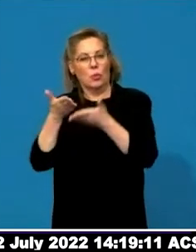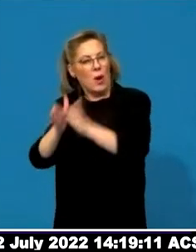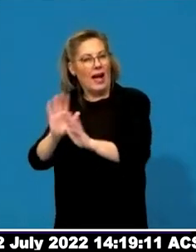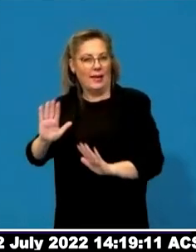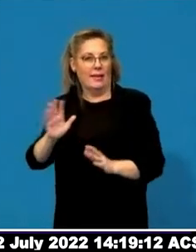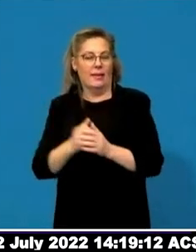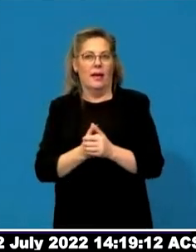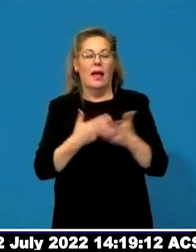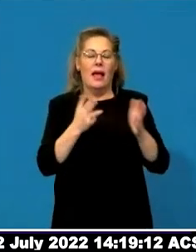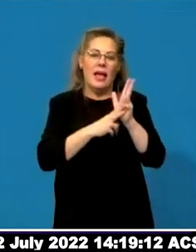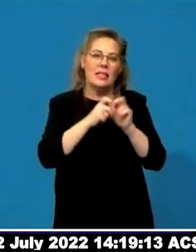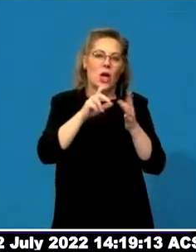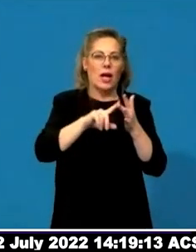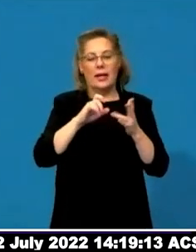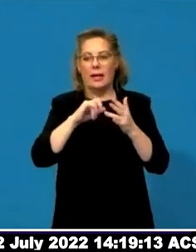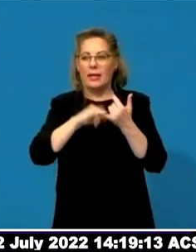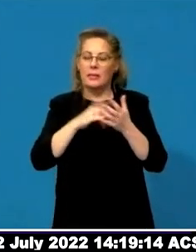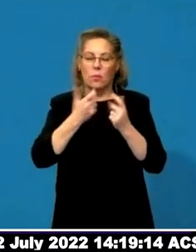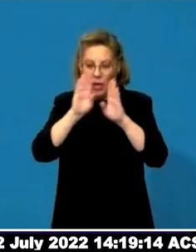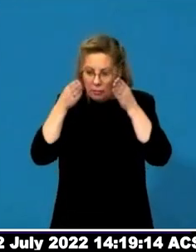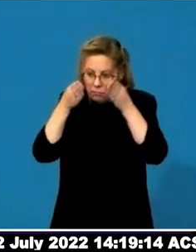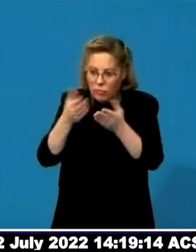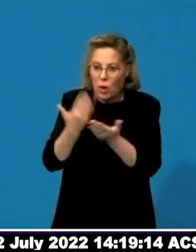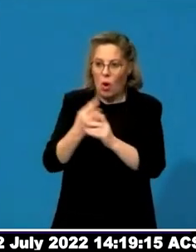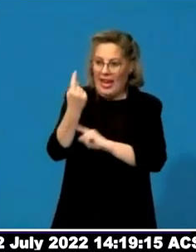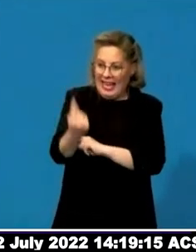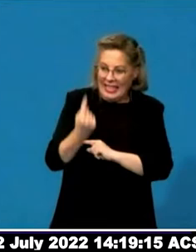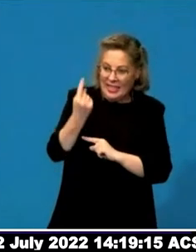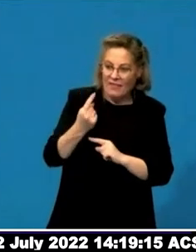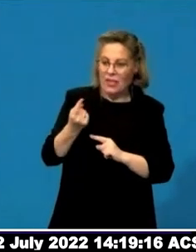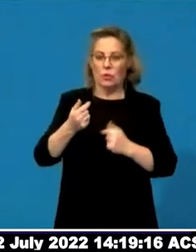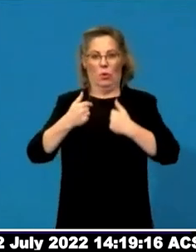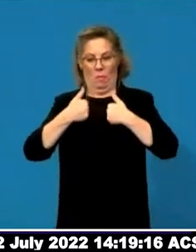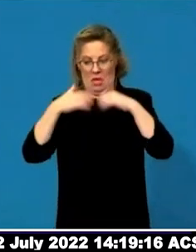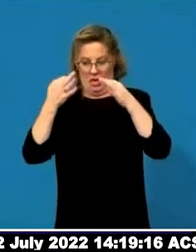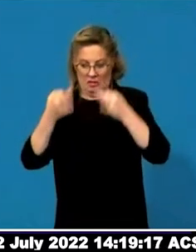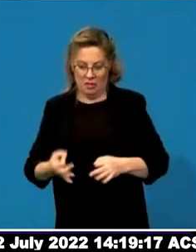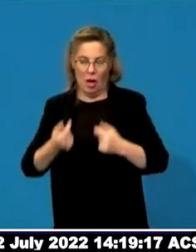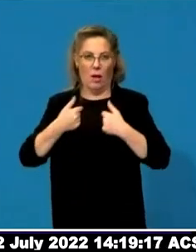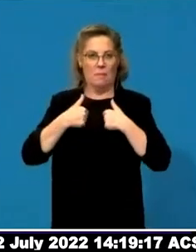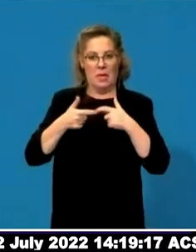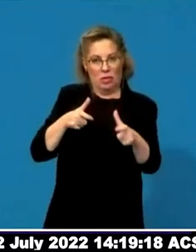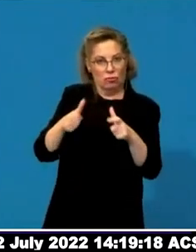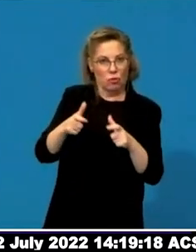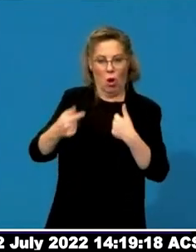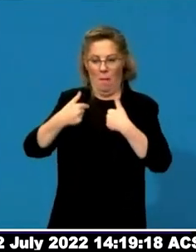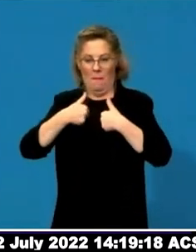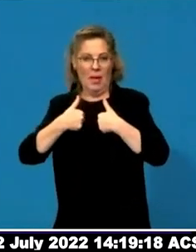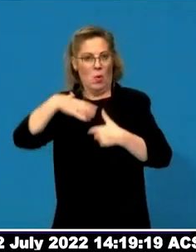choice and control with individuals with disability. A narrow focus on the individual without an understanding